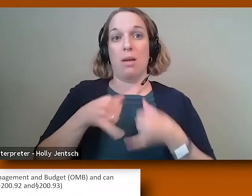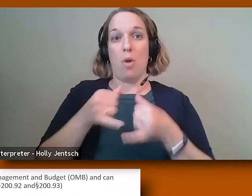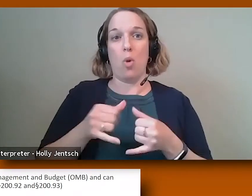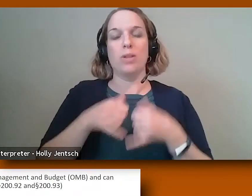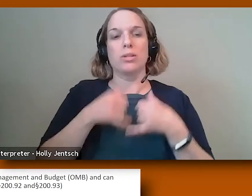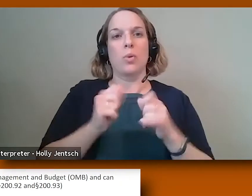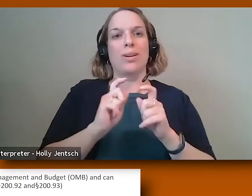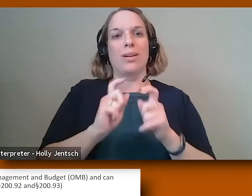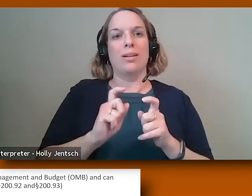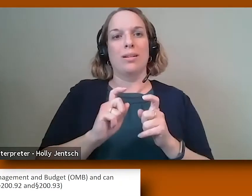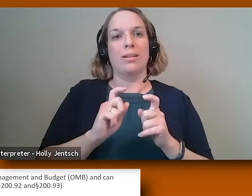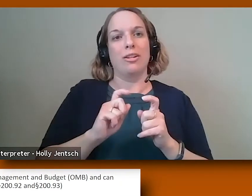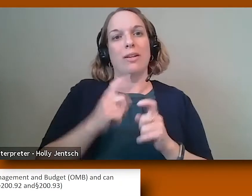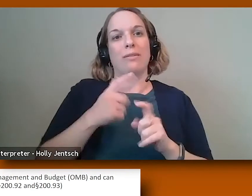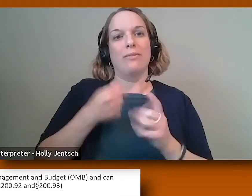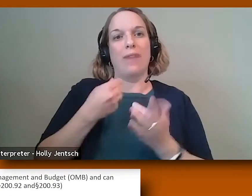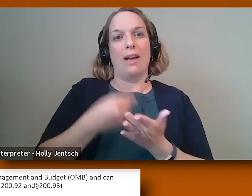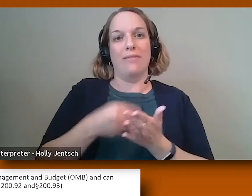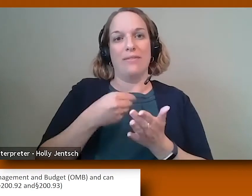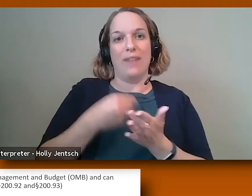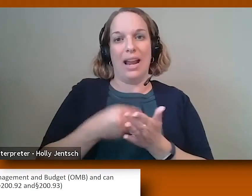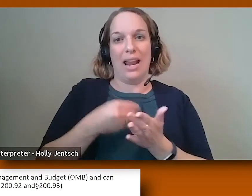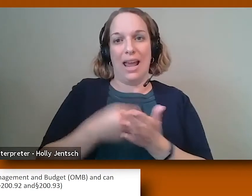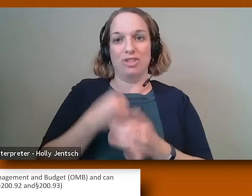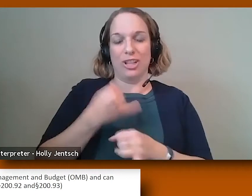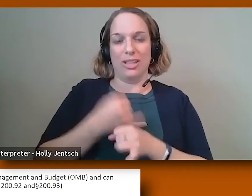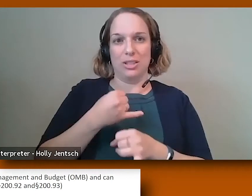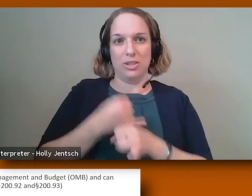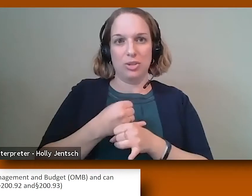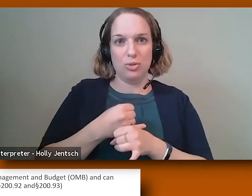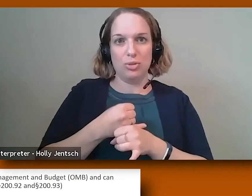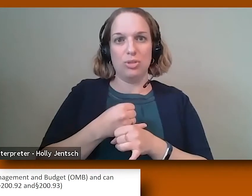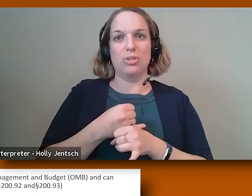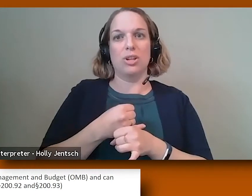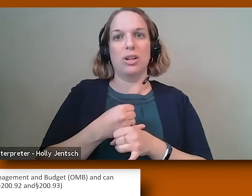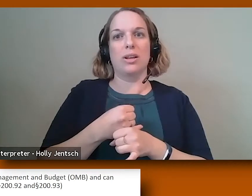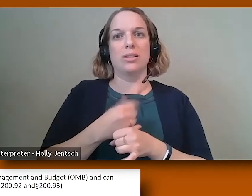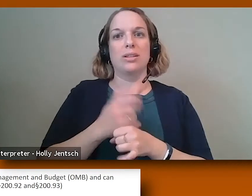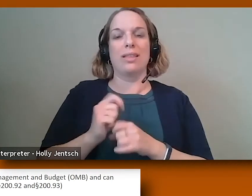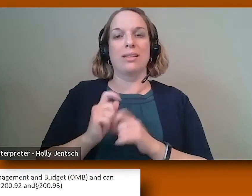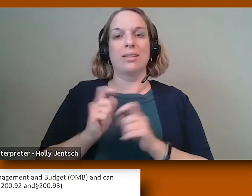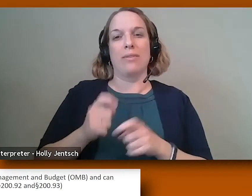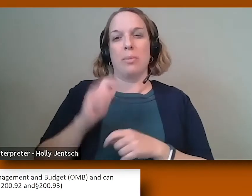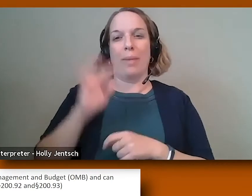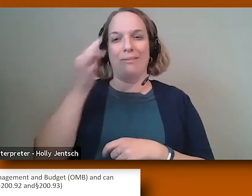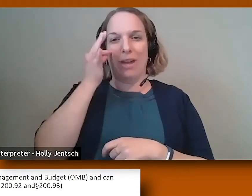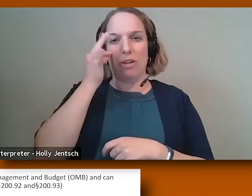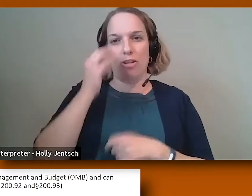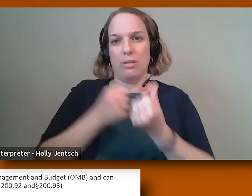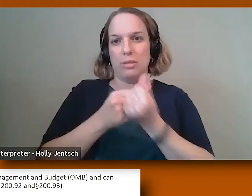made by a federal entity or sponsor.